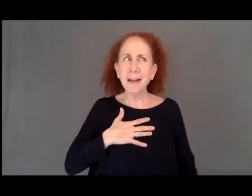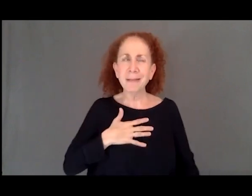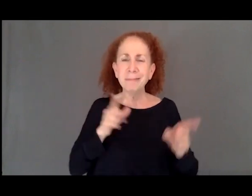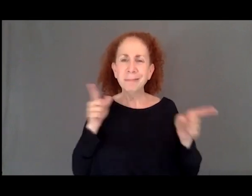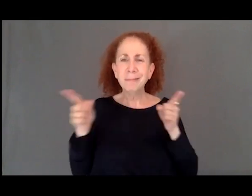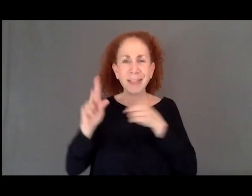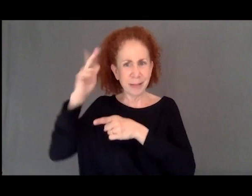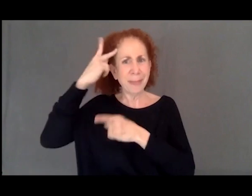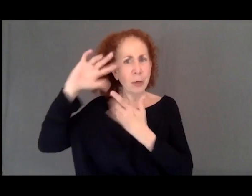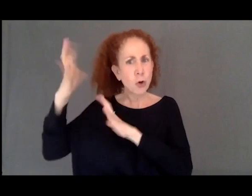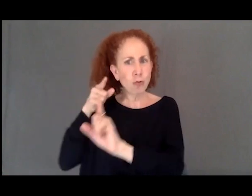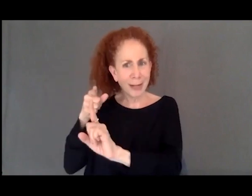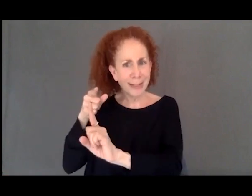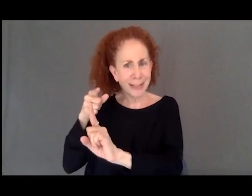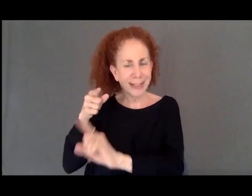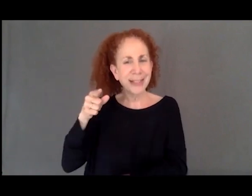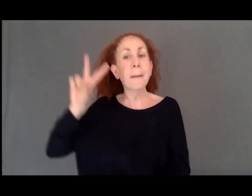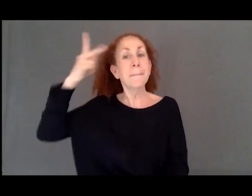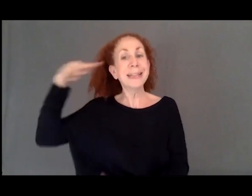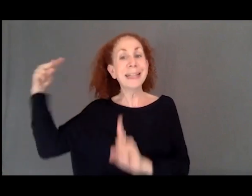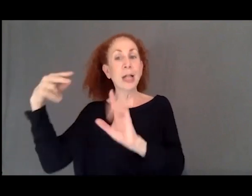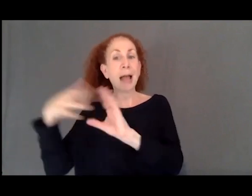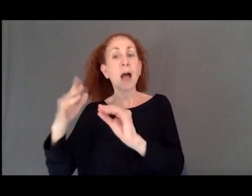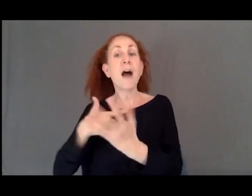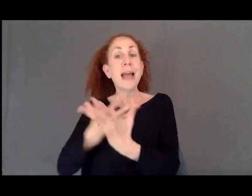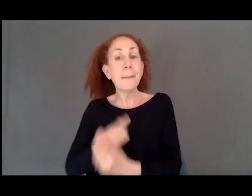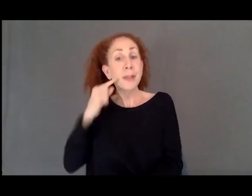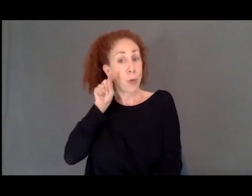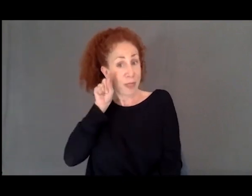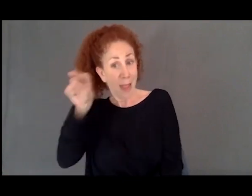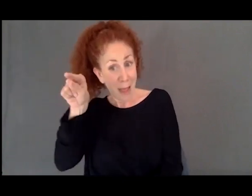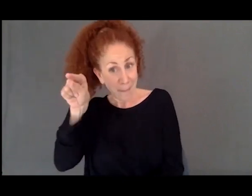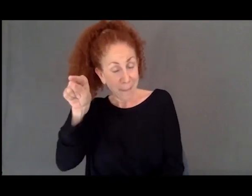is a political crisis, a political narrative of empathy for Ukrainian refugees that isn't